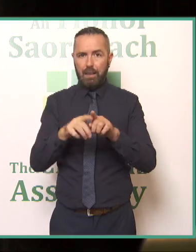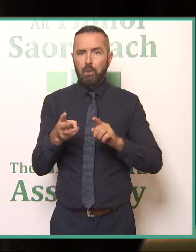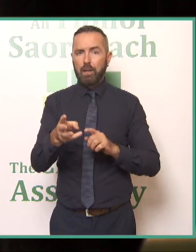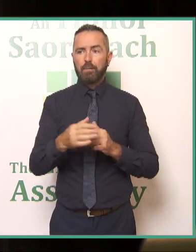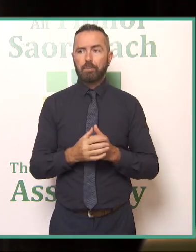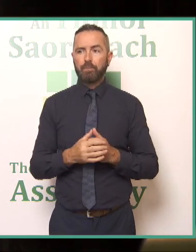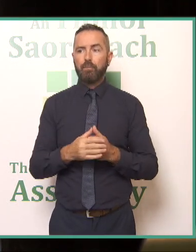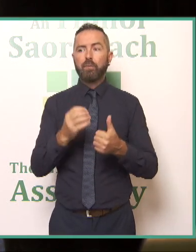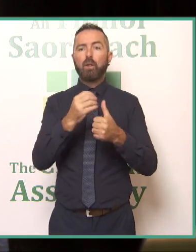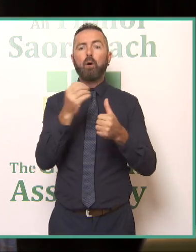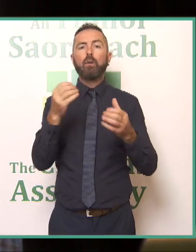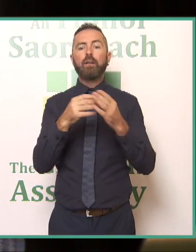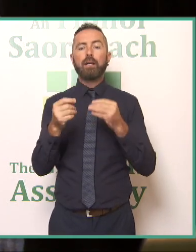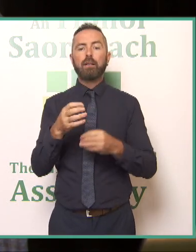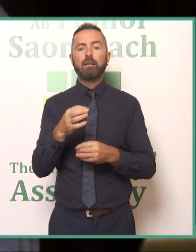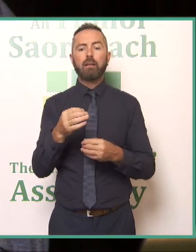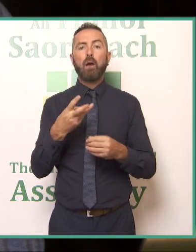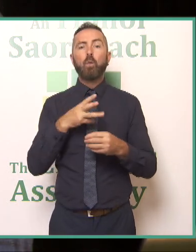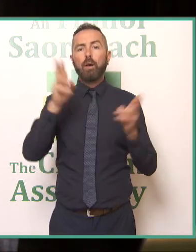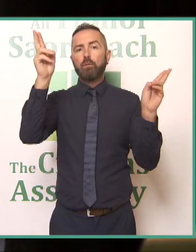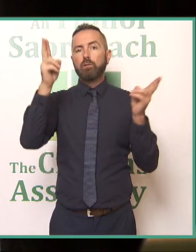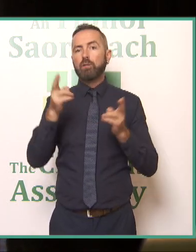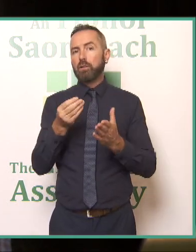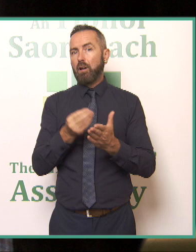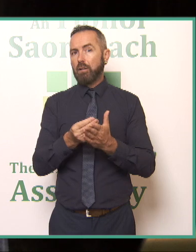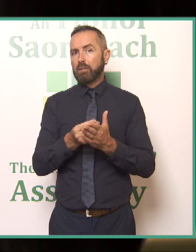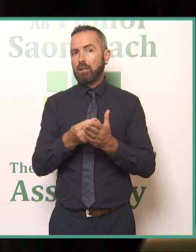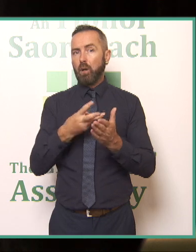I suppose is the rich reduction it costs when you do Embrace Improvement biodiversity you're